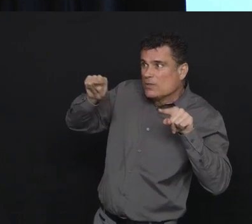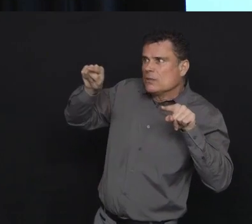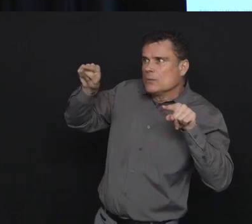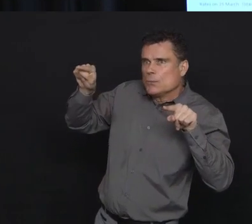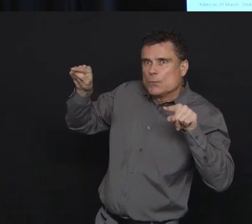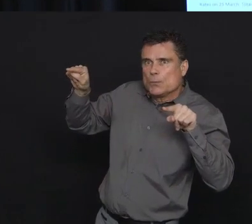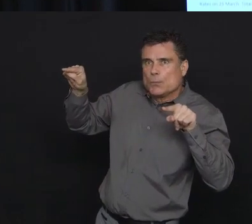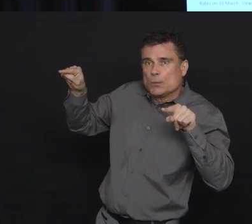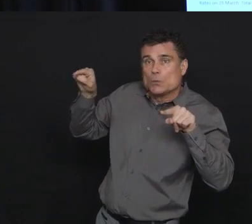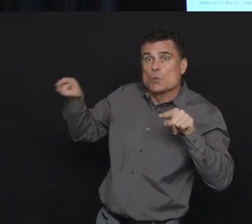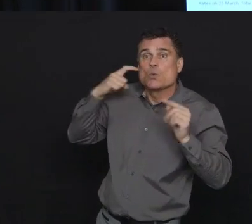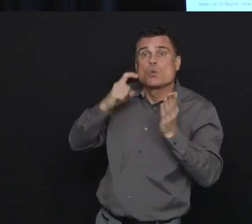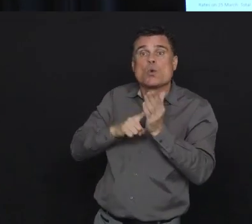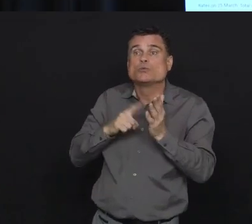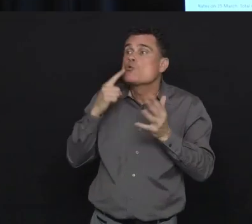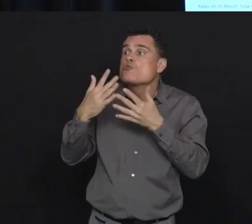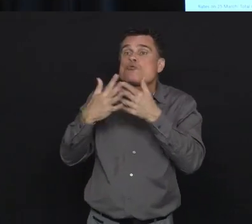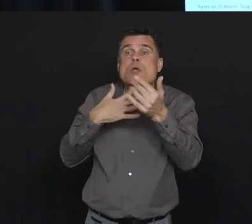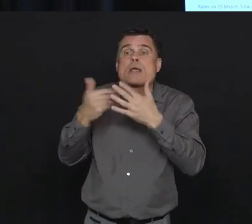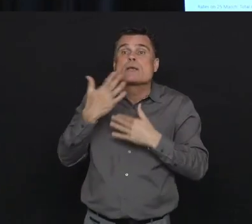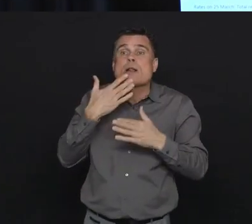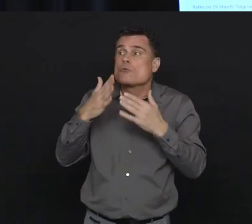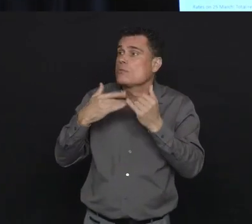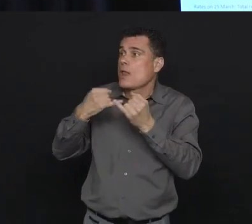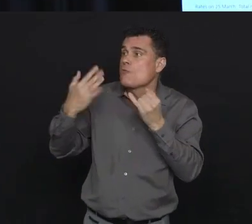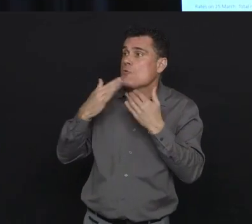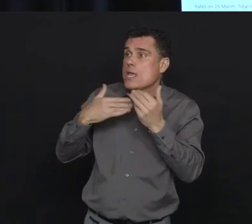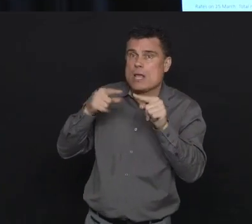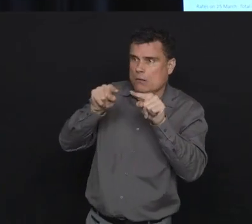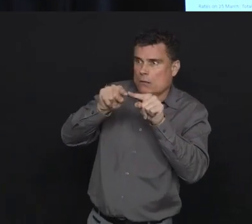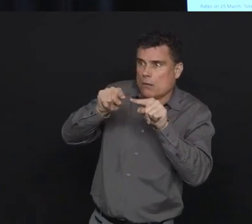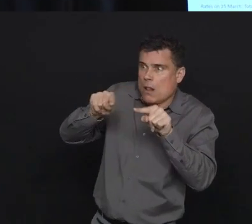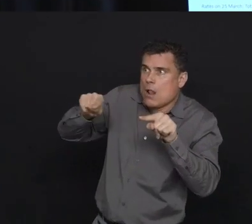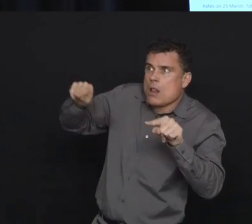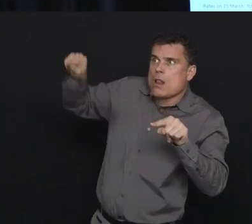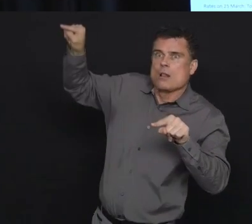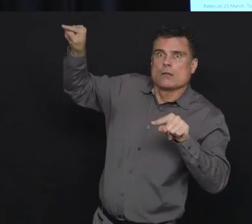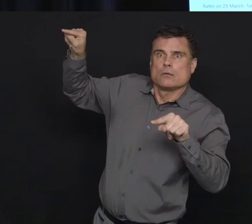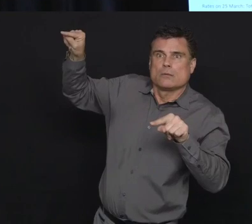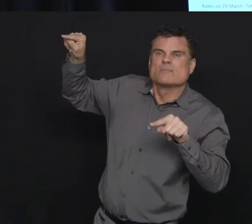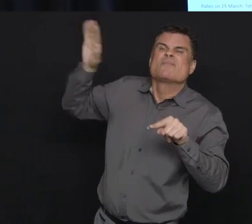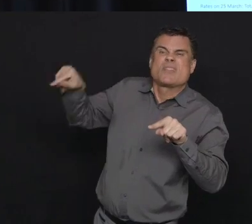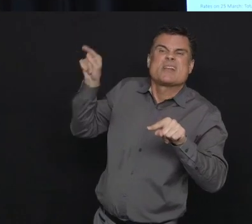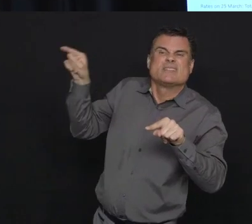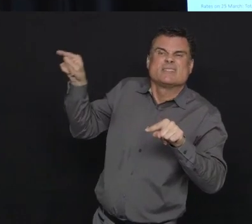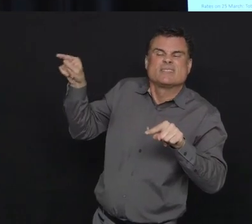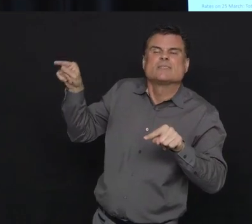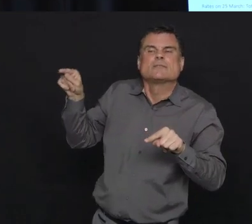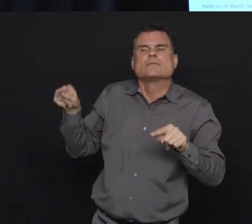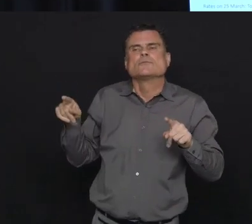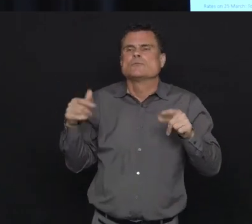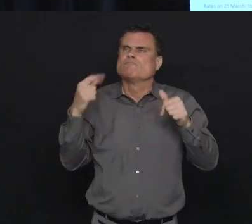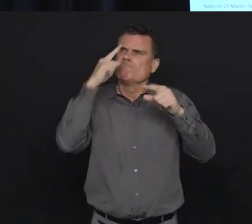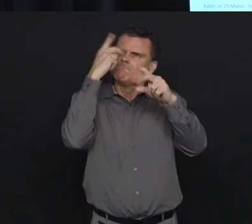continues to go up. That is what the modelers think would have happened had we not put in some of the measures that